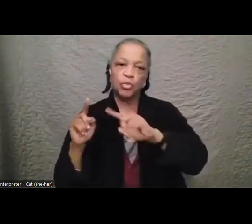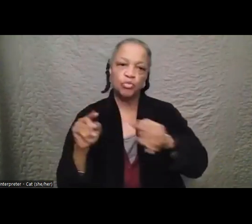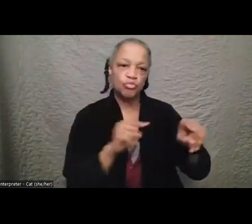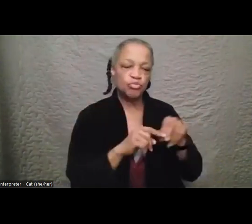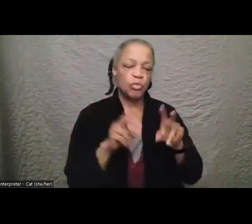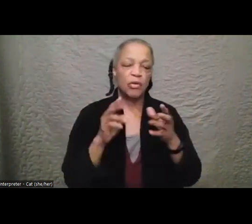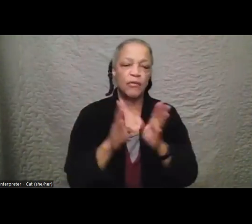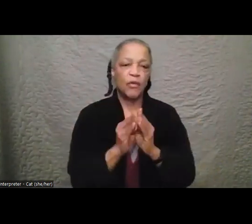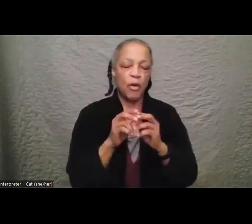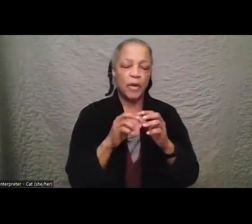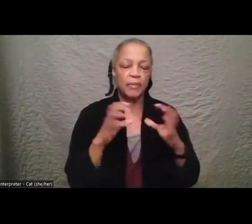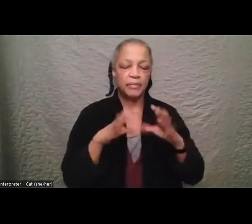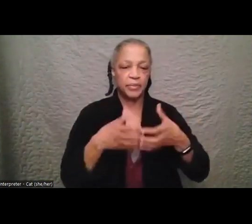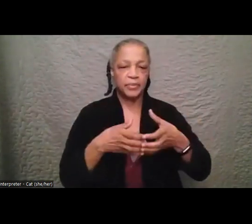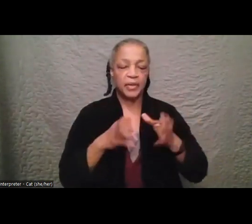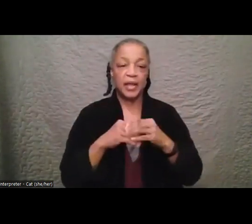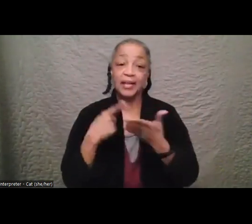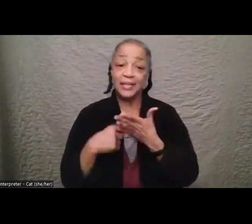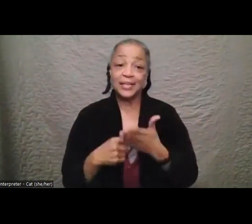about the importance of housing.